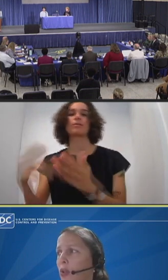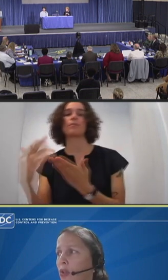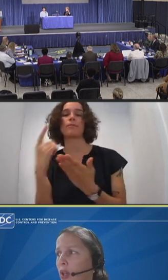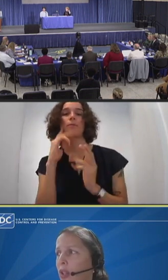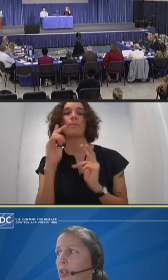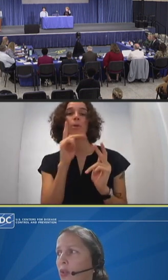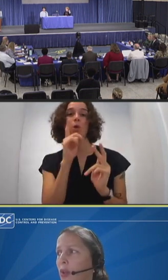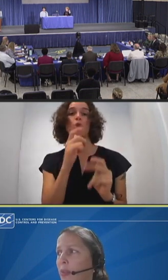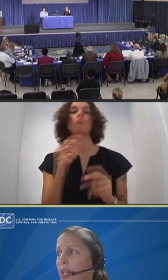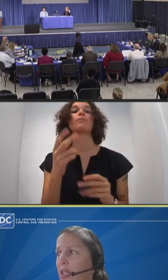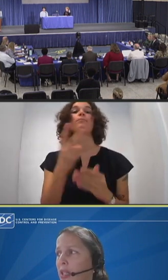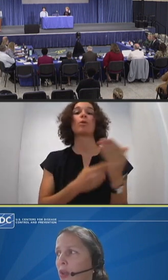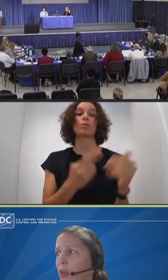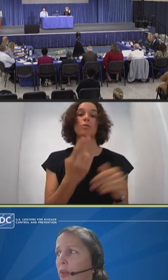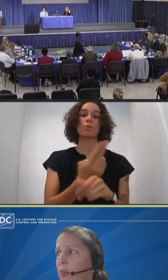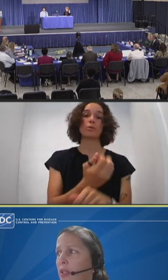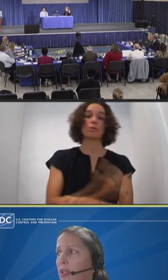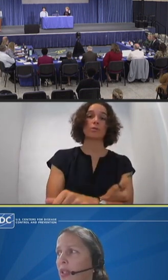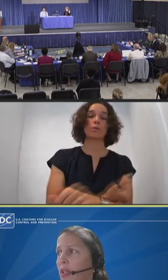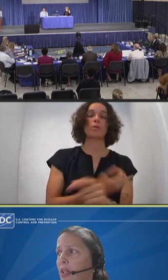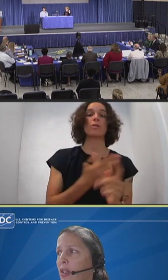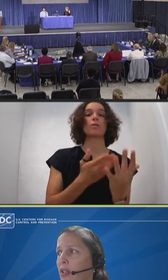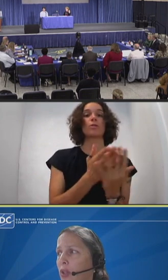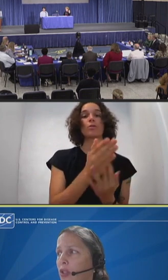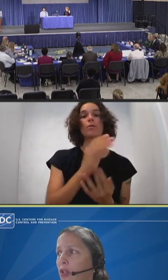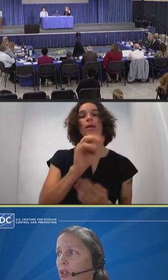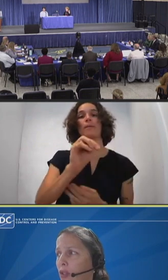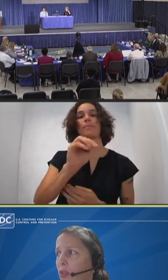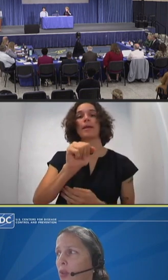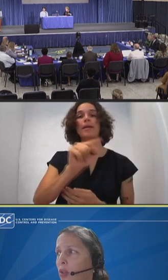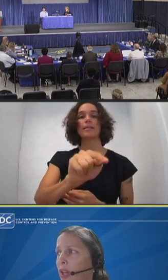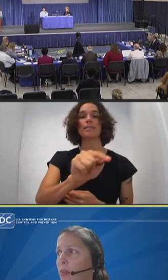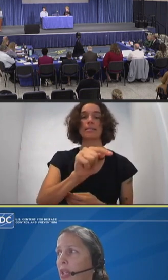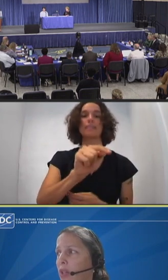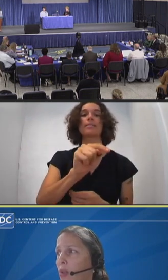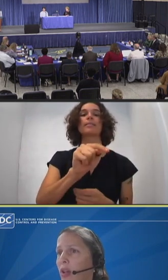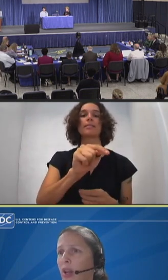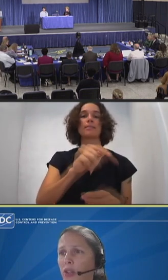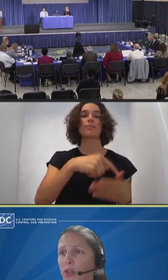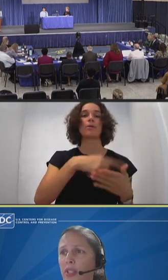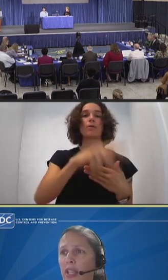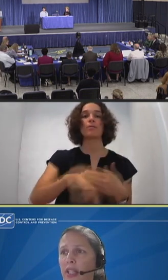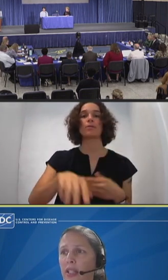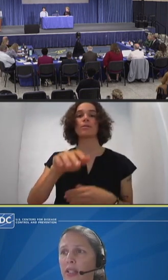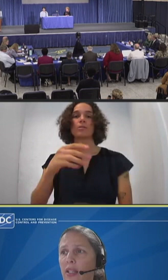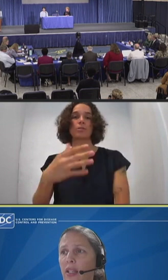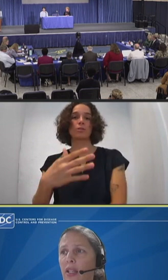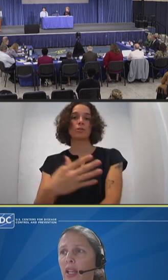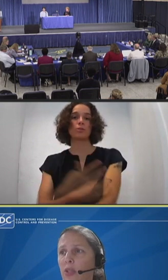drugs through MAT programs, syringe service programs, and/or carceral settings, as well